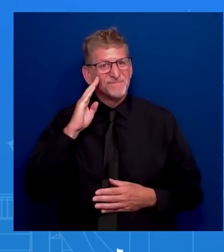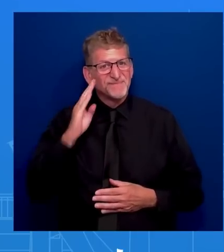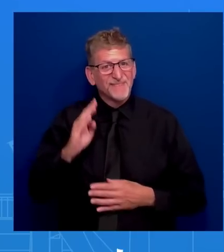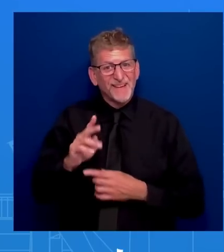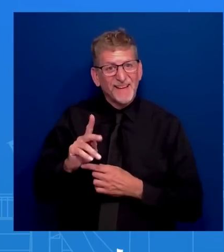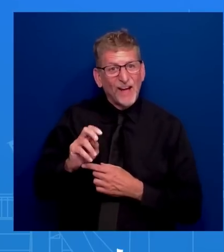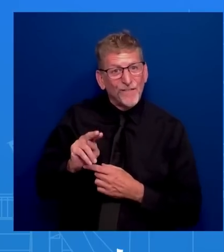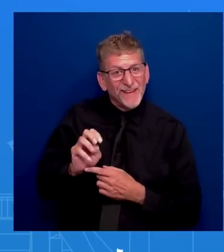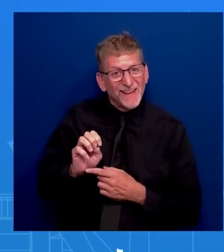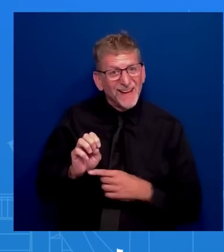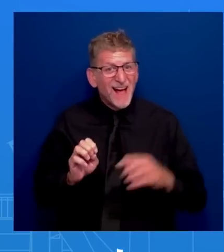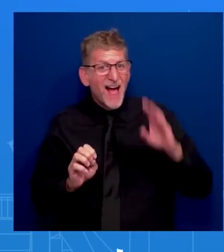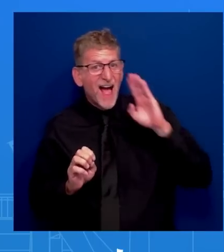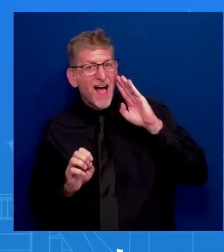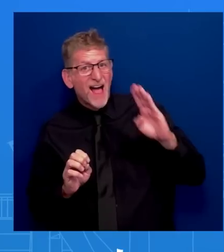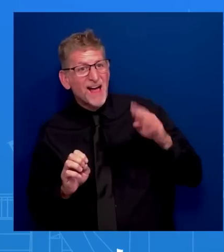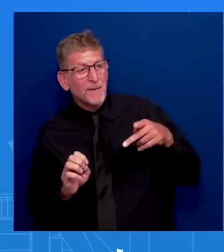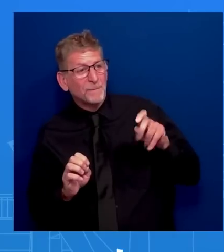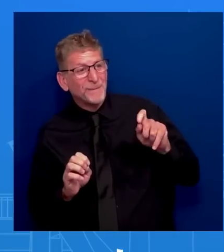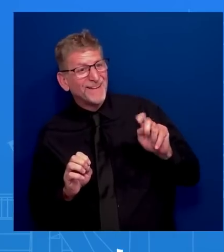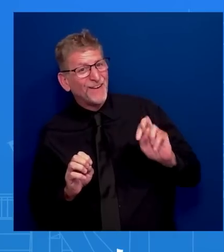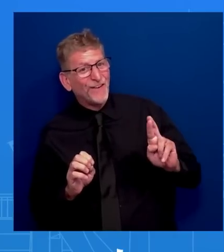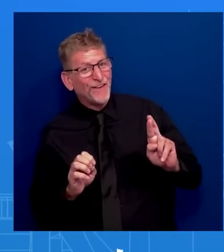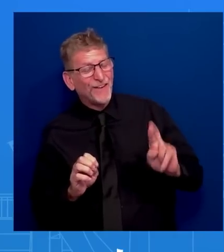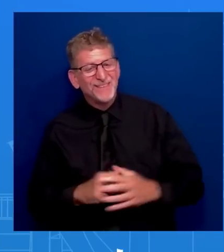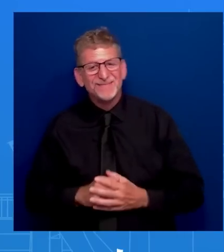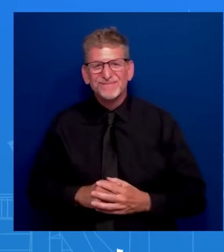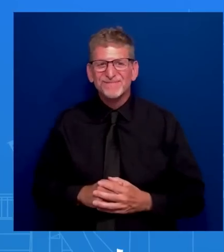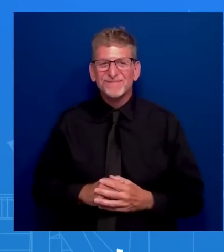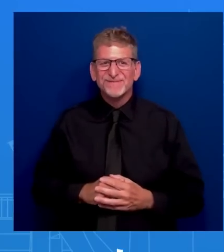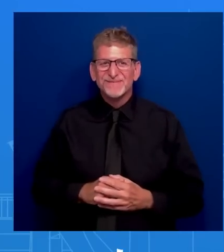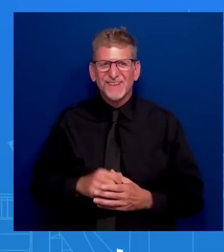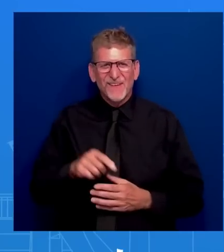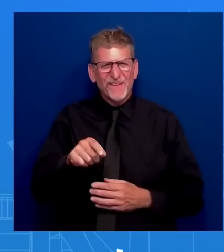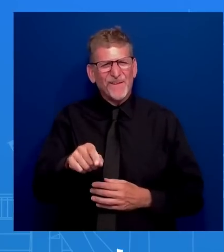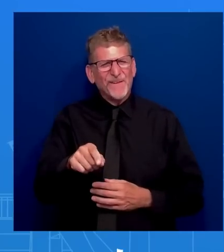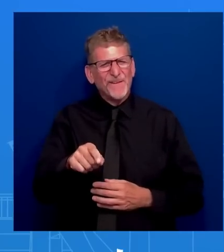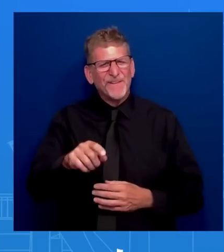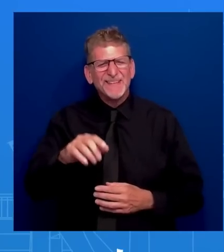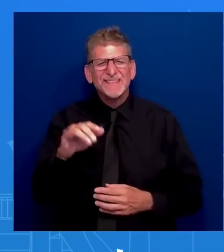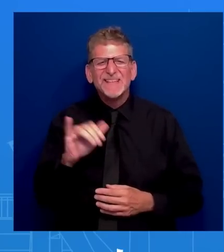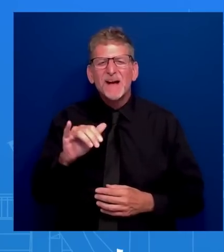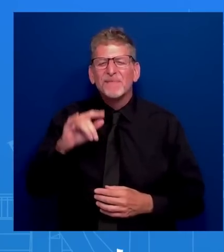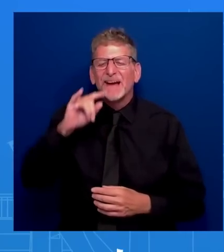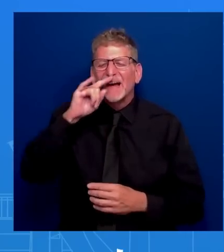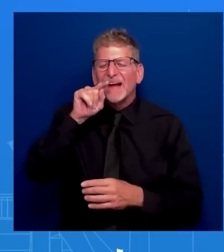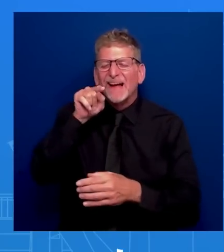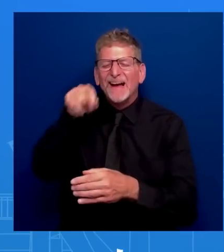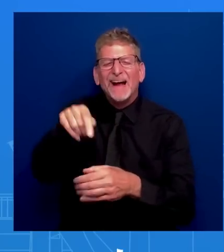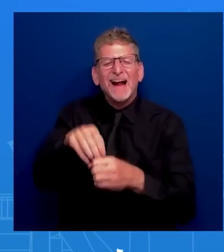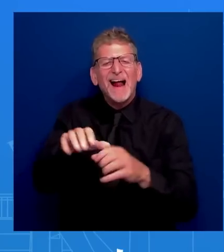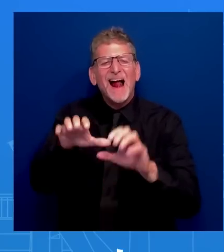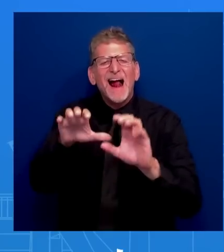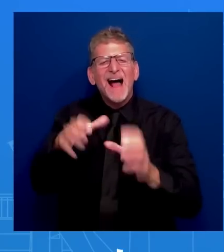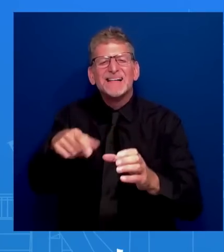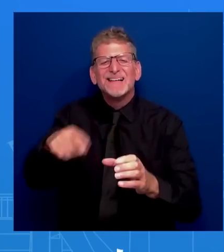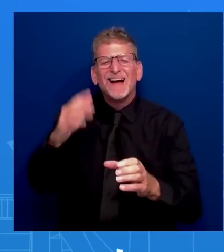The Press: What kid? Ms. Jean-Pierre: You're like -- I'm expecting an apple -- like a nice, shiny red apple. The Press: Next briefing.